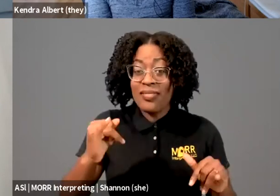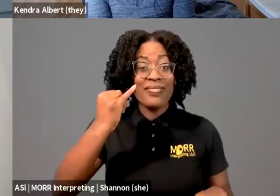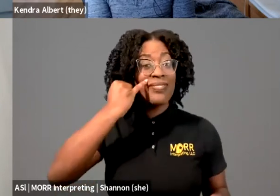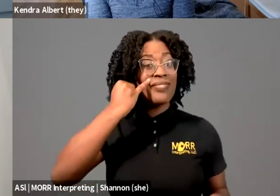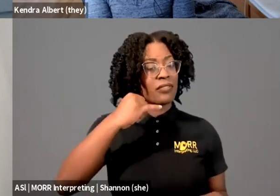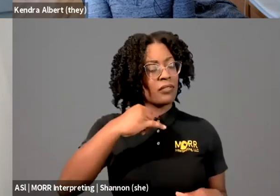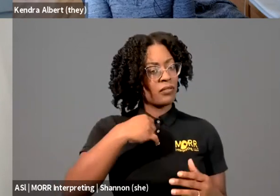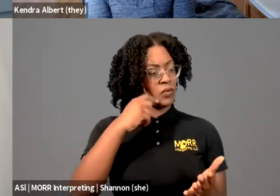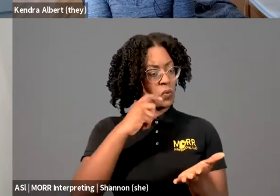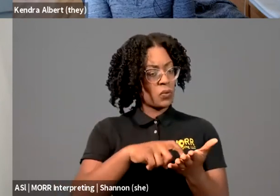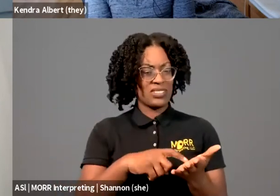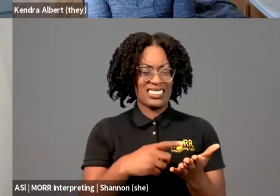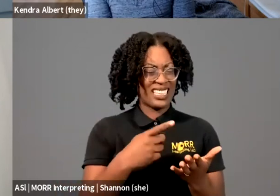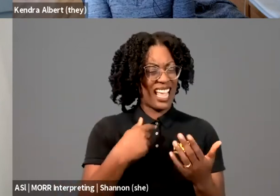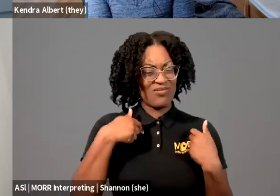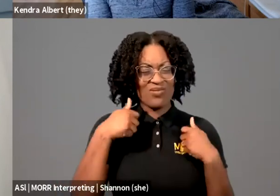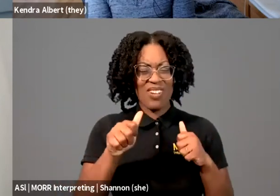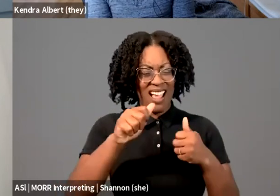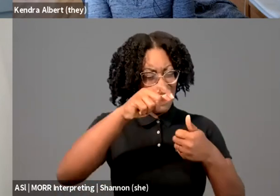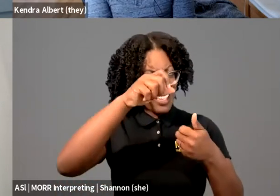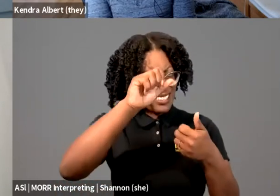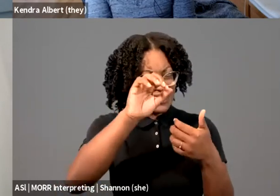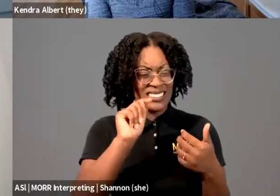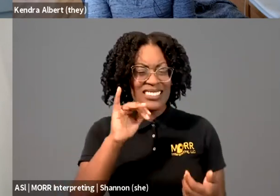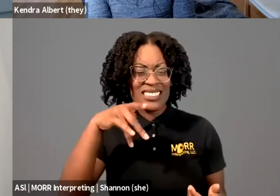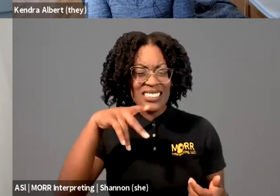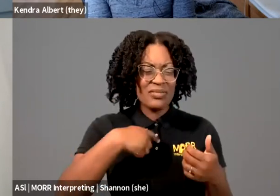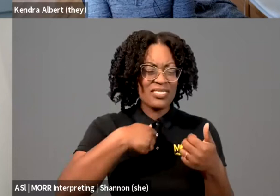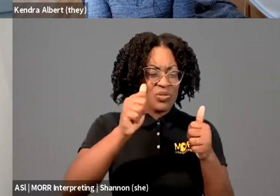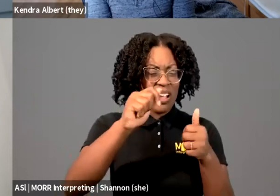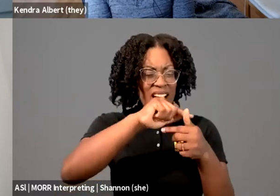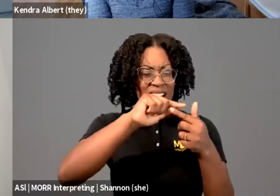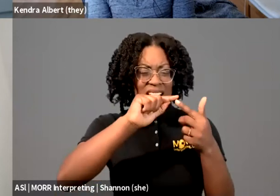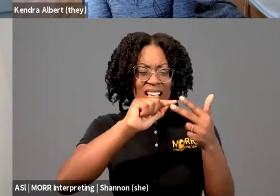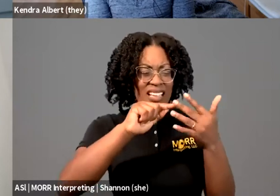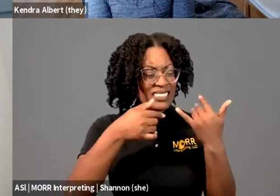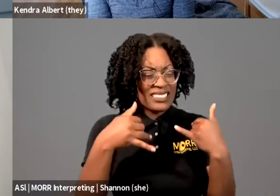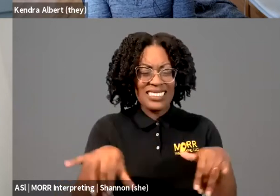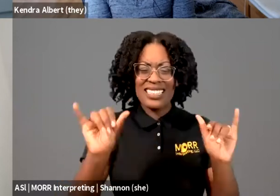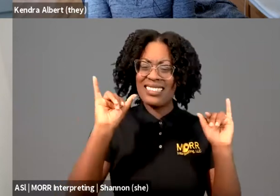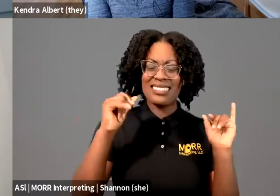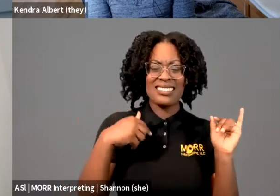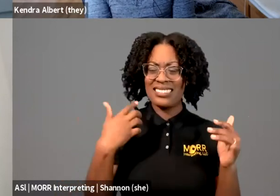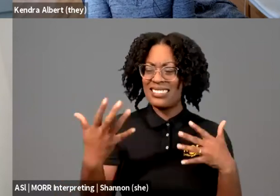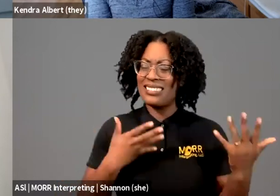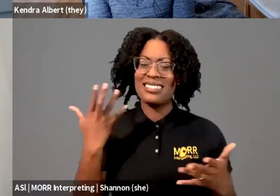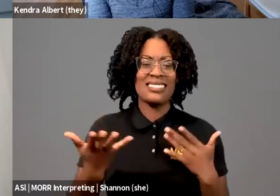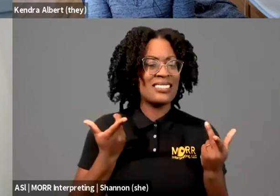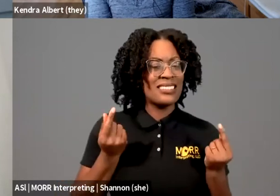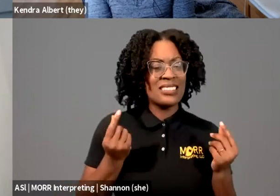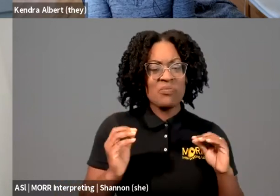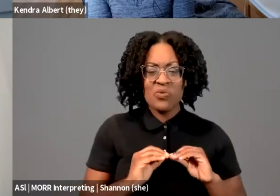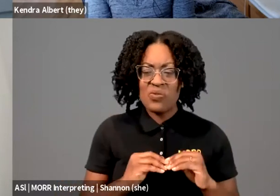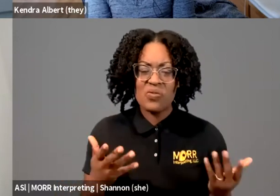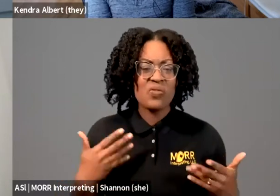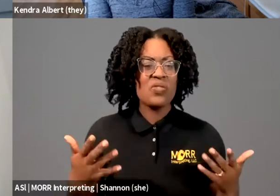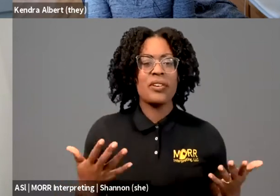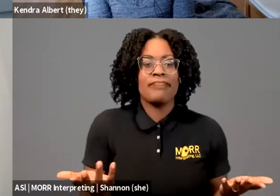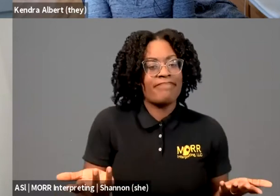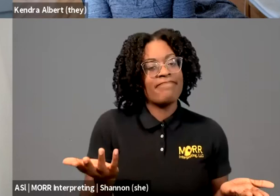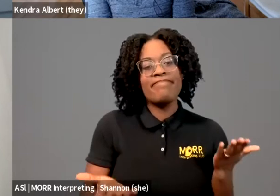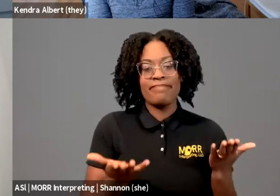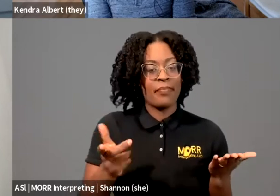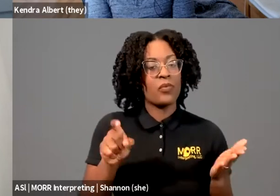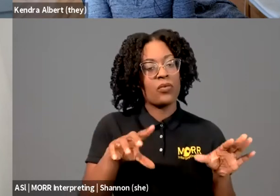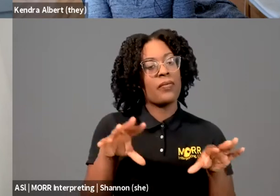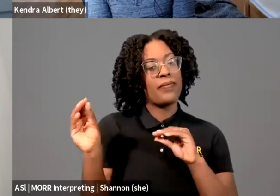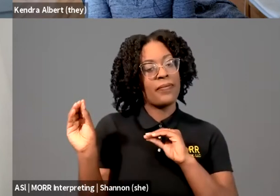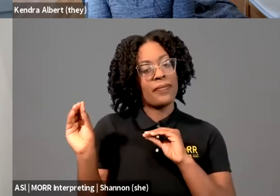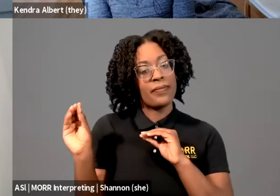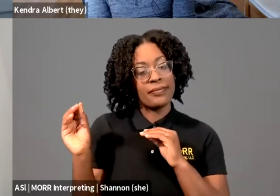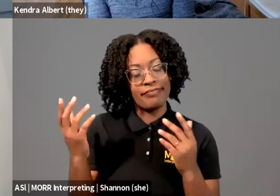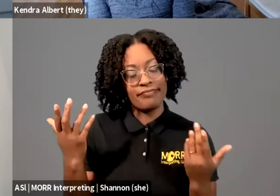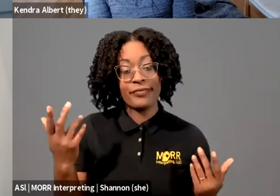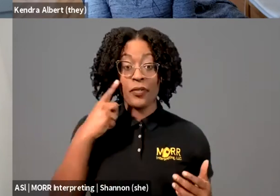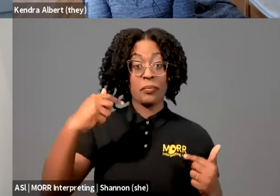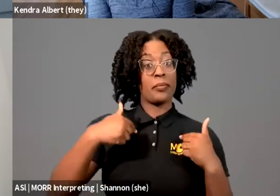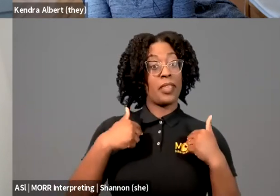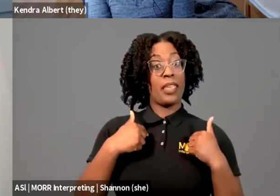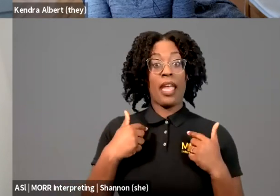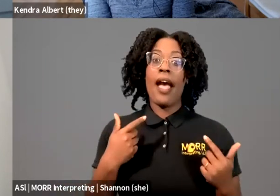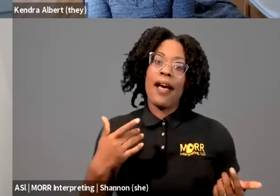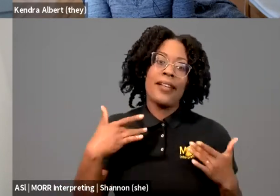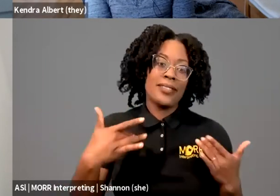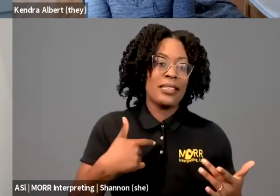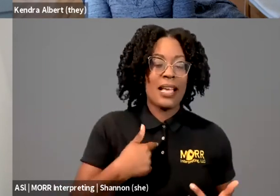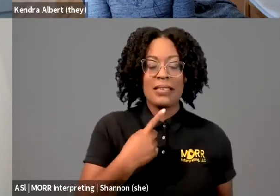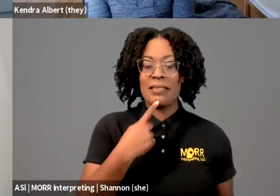become so toxic that you have to leave, and that's also nice to hear someone say that, yeah, sometimes you do have to leave; like there's nothing else you can do. Because I feel like, for me I have like I have to fight and I'd have to like make it work, and sometimes you just can't. So, I don't know, I really enjoyed that talk a lot.